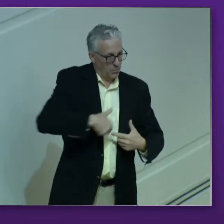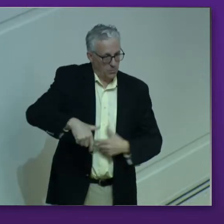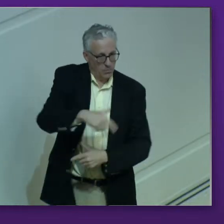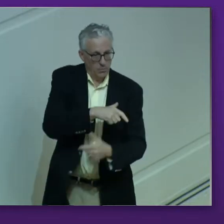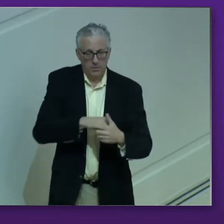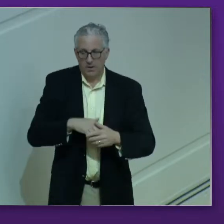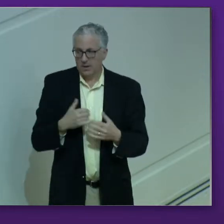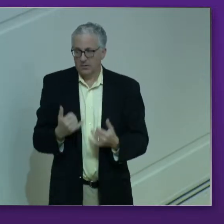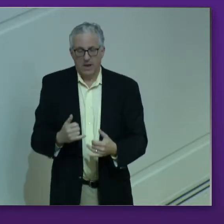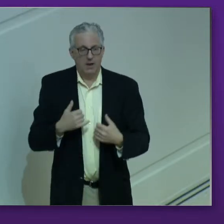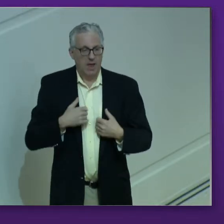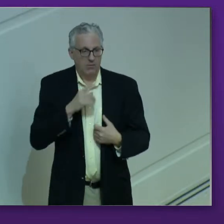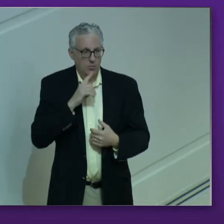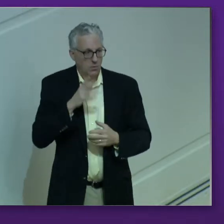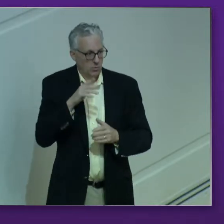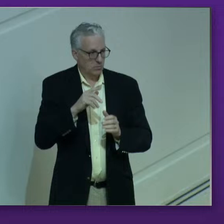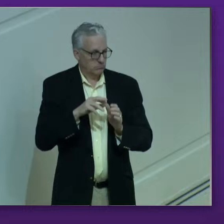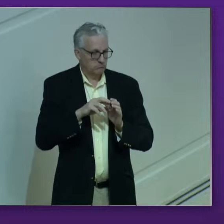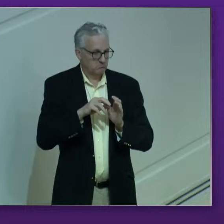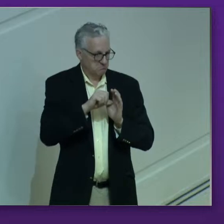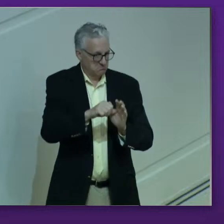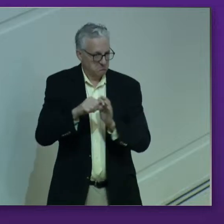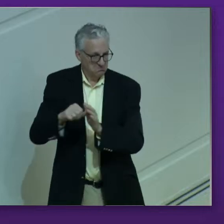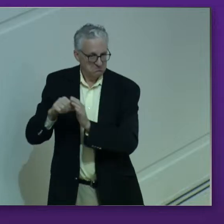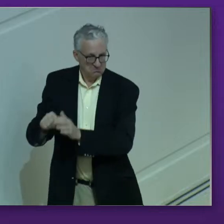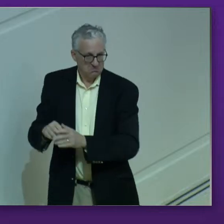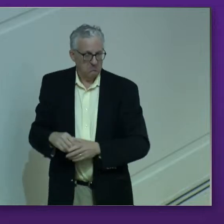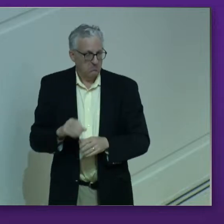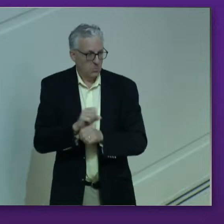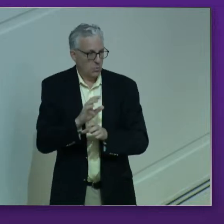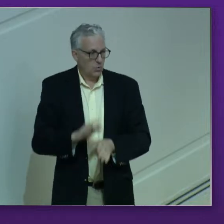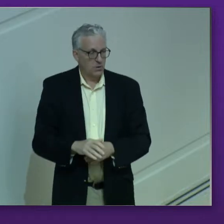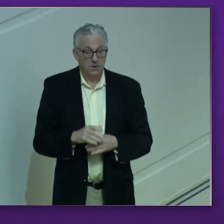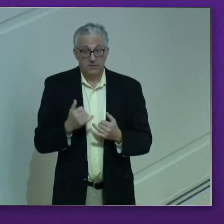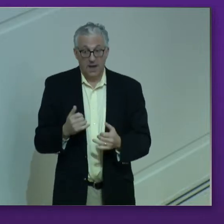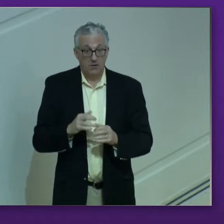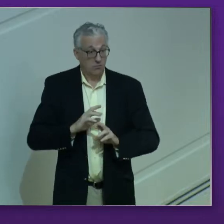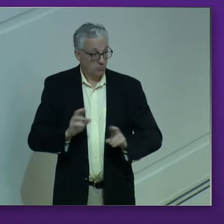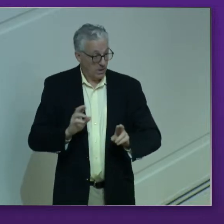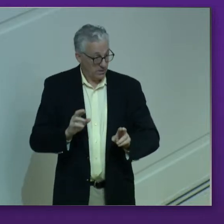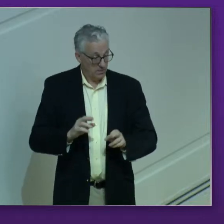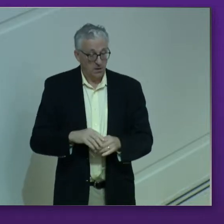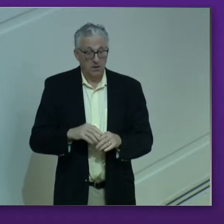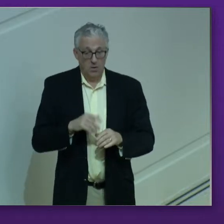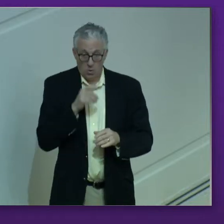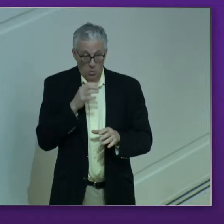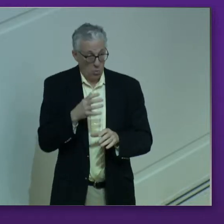PICKING THE WINNERS FROM SO MANY WORTHY NOMINEES. THROUGH THE GENEROUS DONATION OF DR.